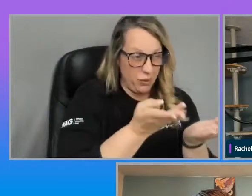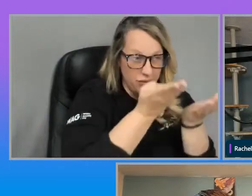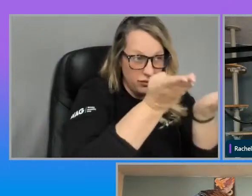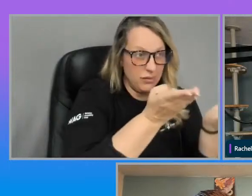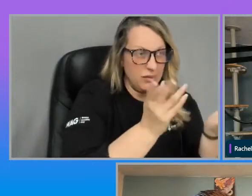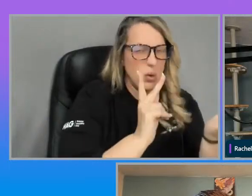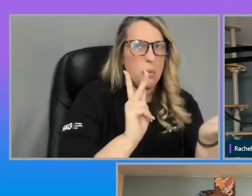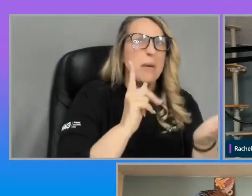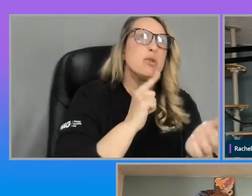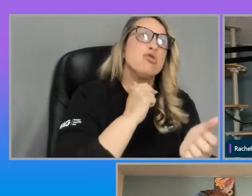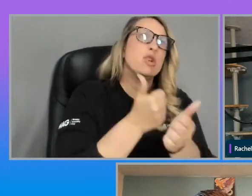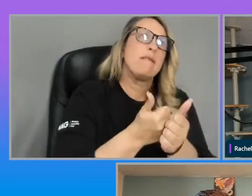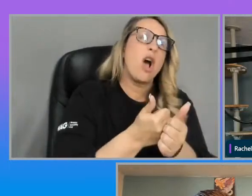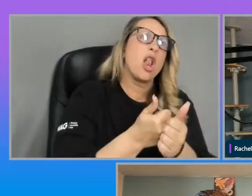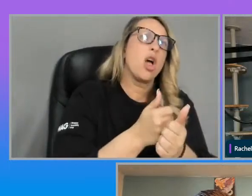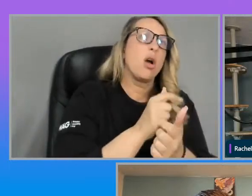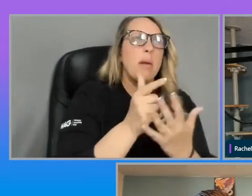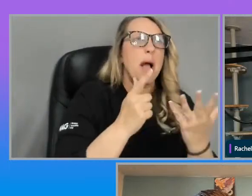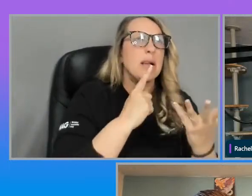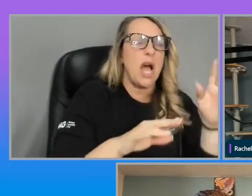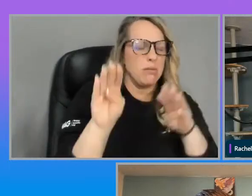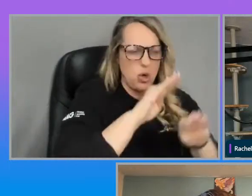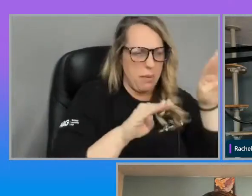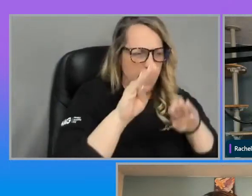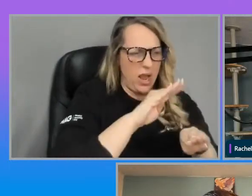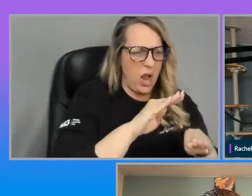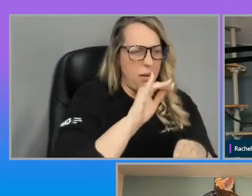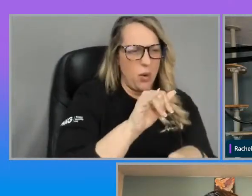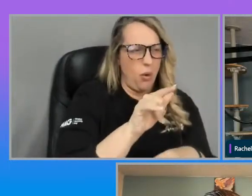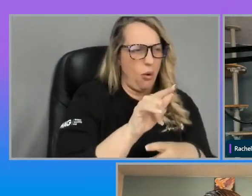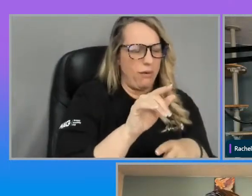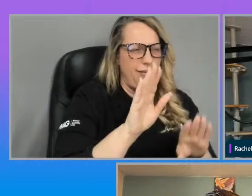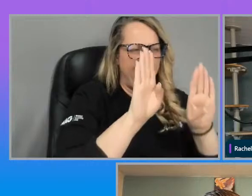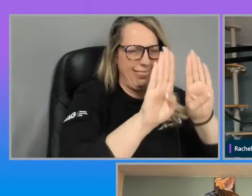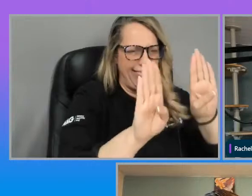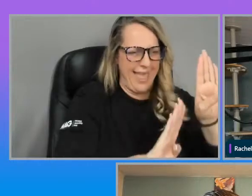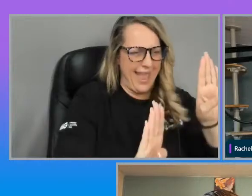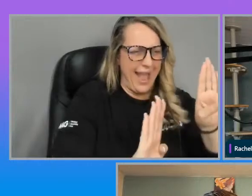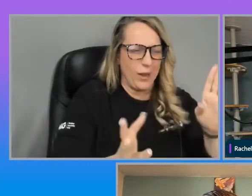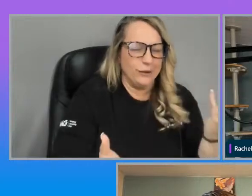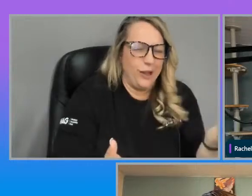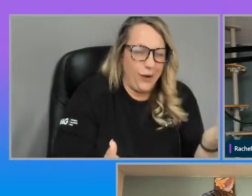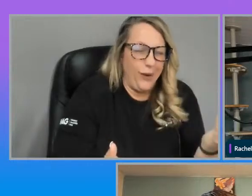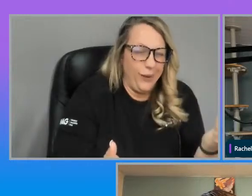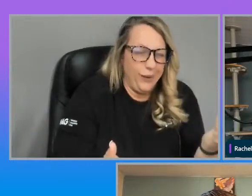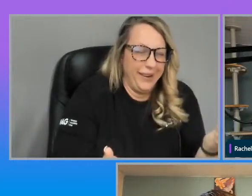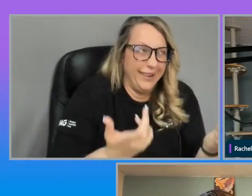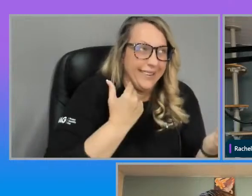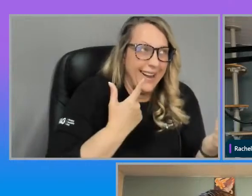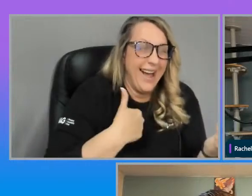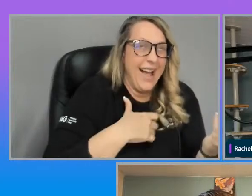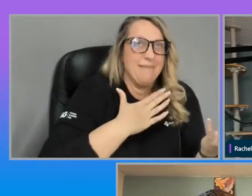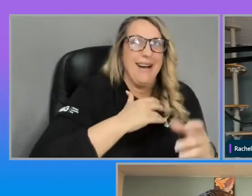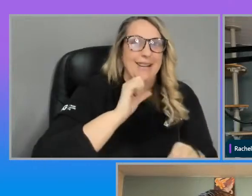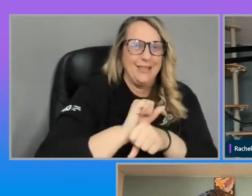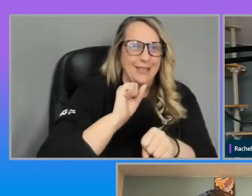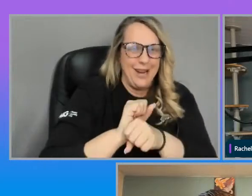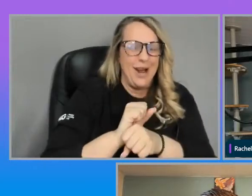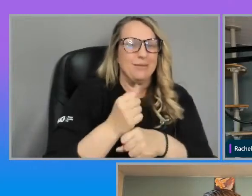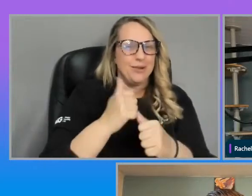when I brought this up, would say, well, people should just follow source order. Stop jumbling up your layouts. And so, you know, so part of I guess